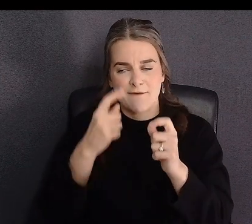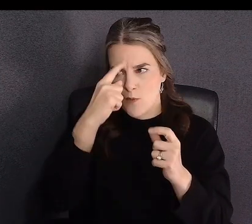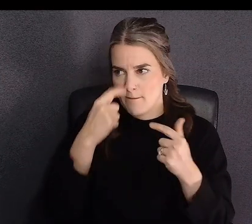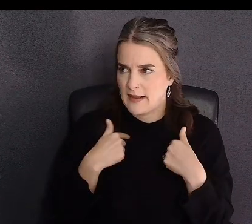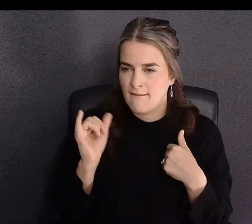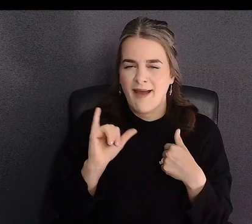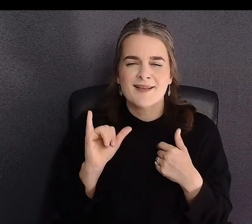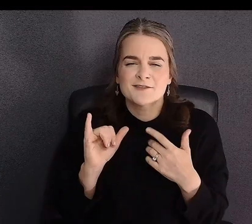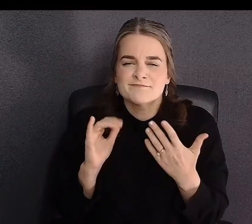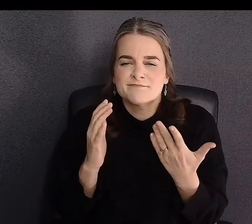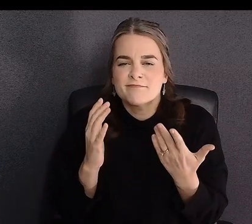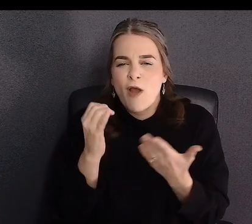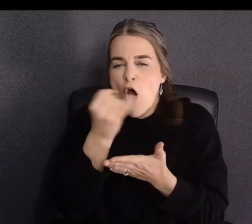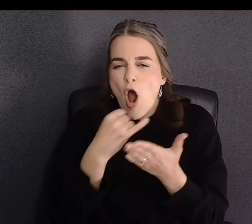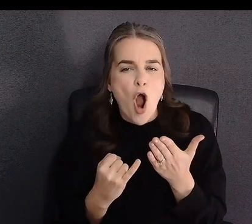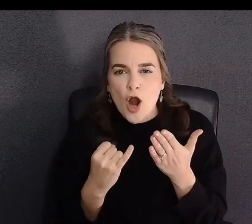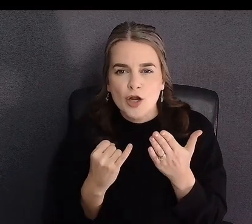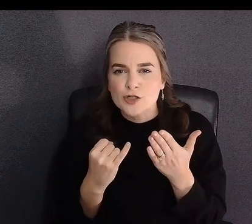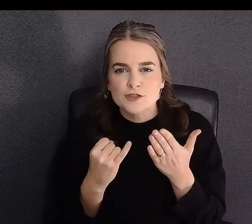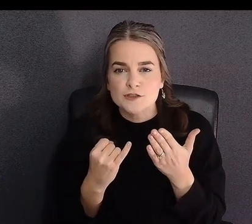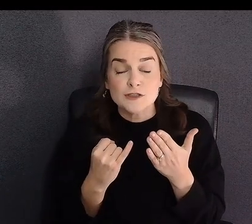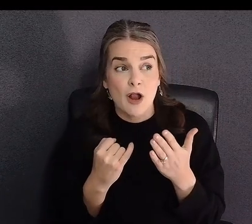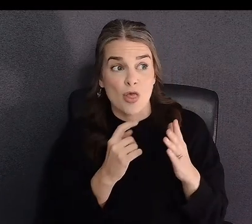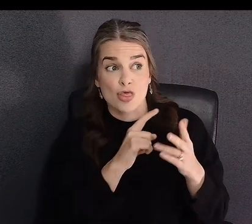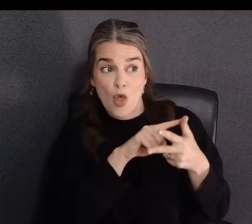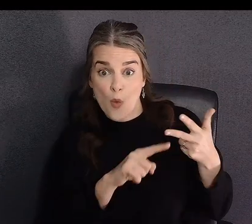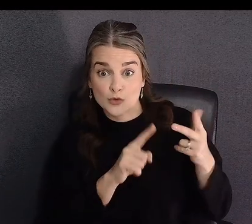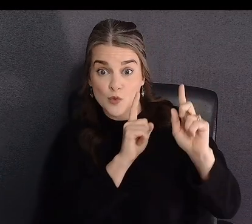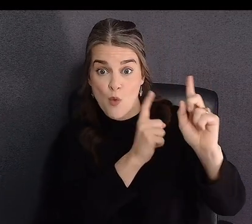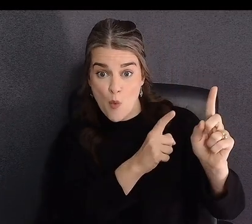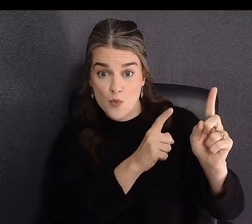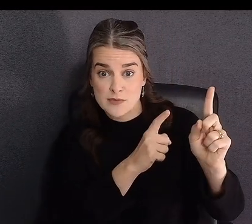for me, art to meet those goals.